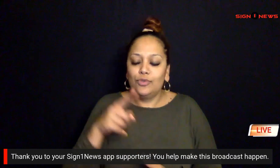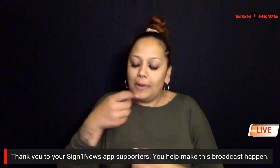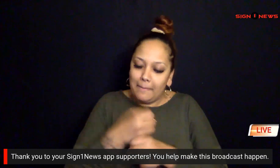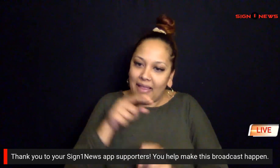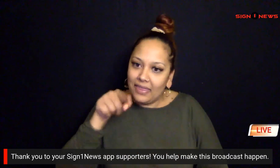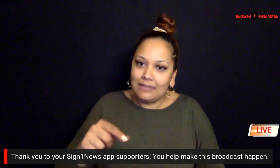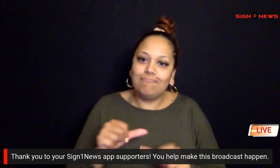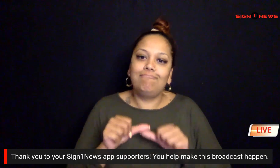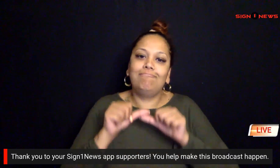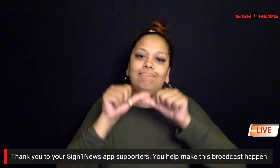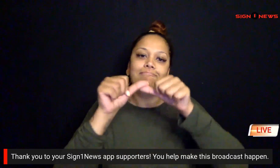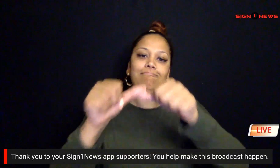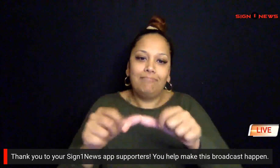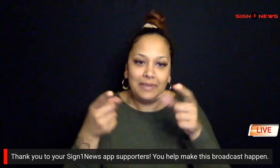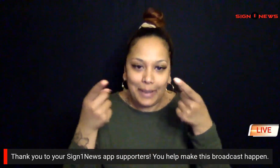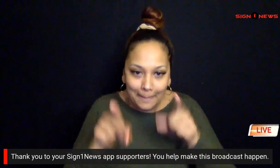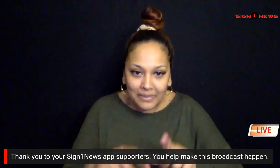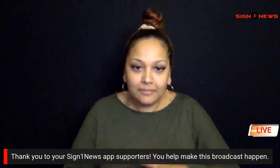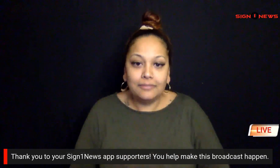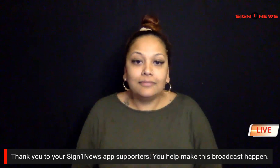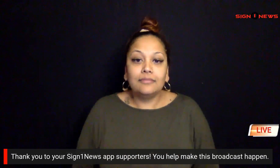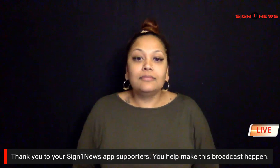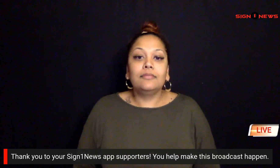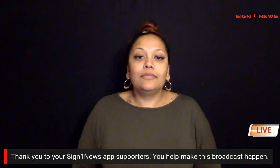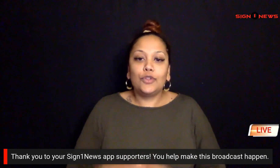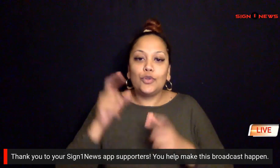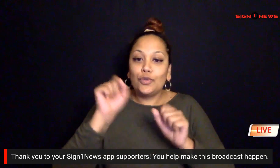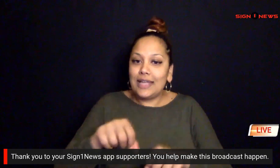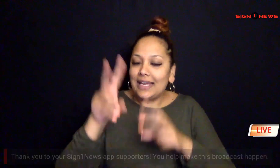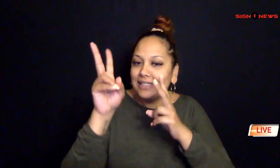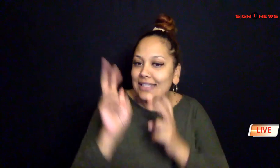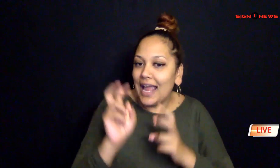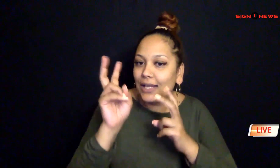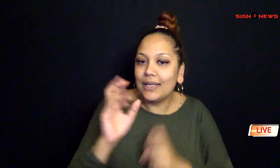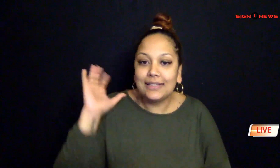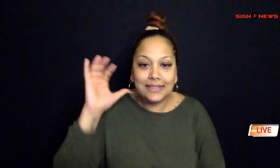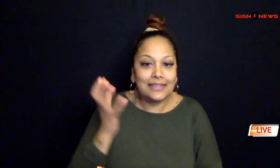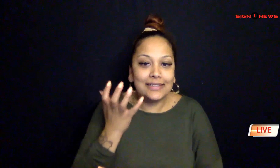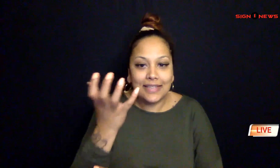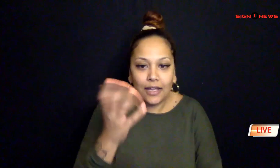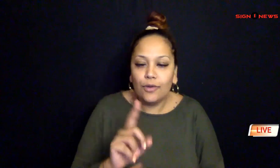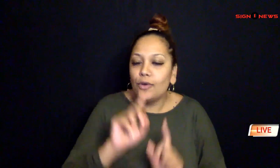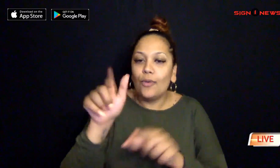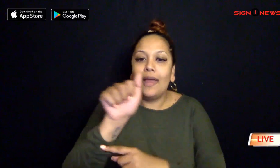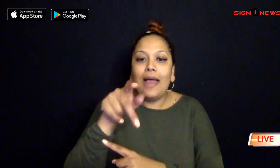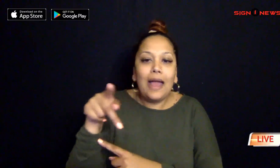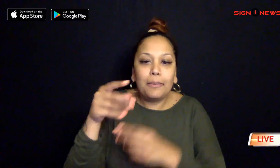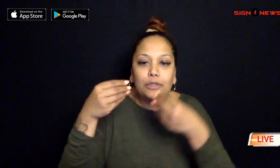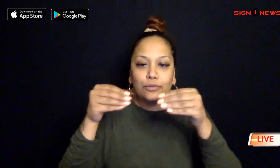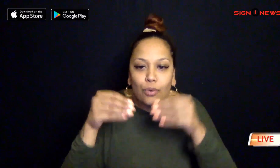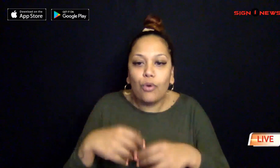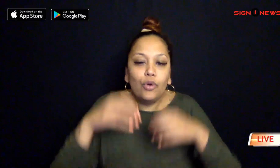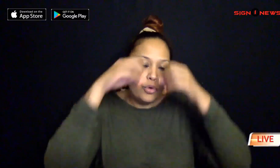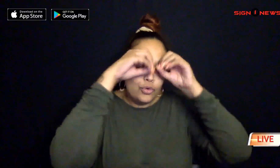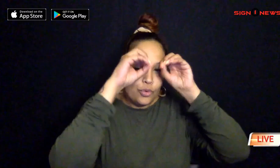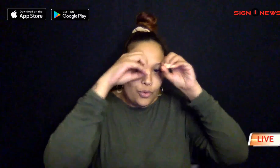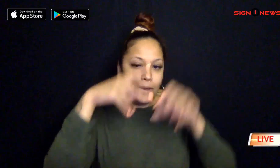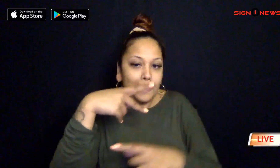make this broadcast happen you can download the Sign1News app by heading to the app store